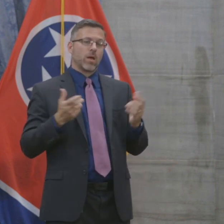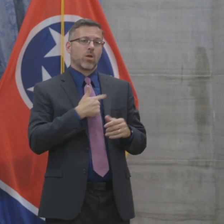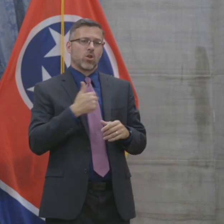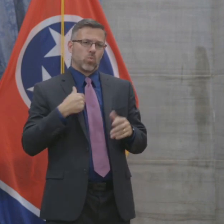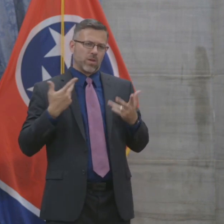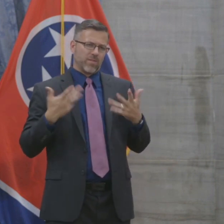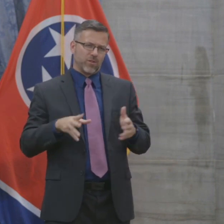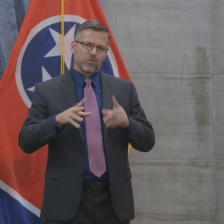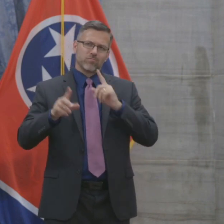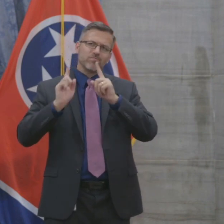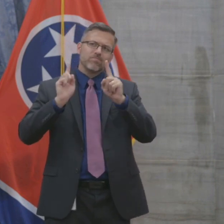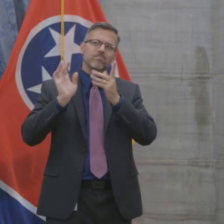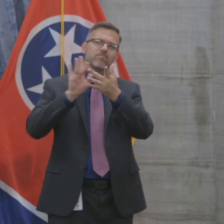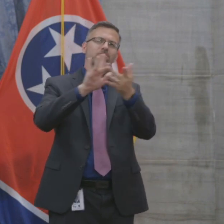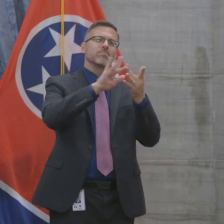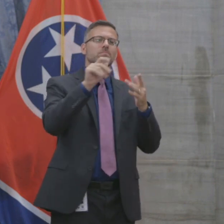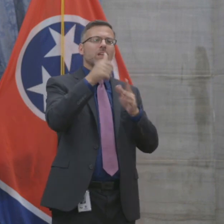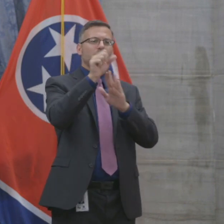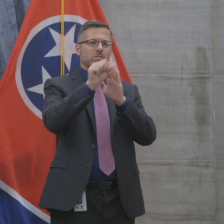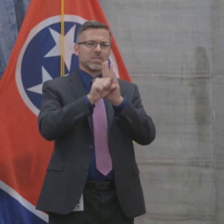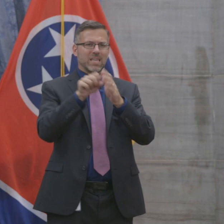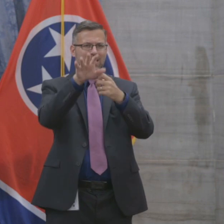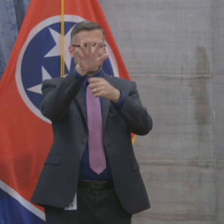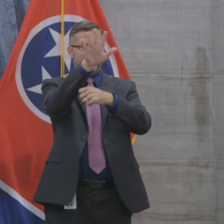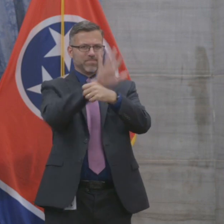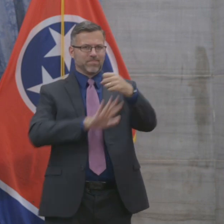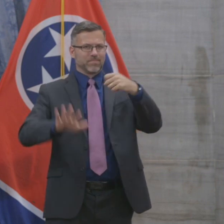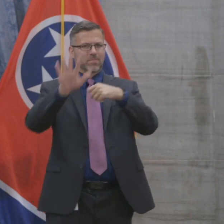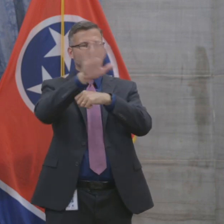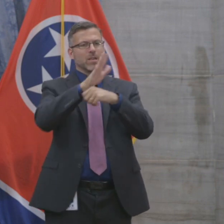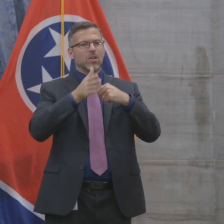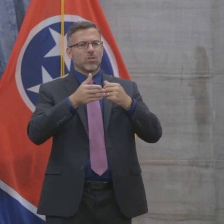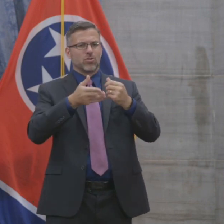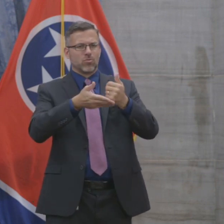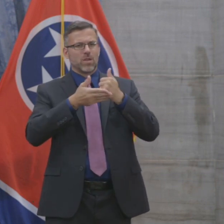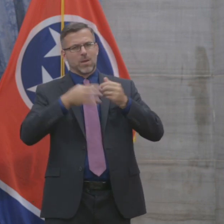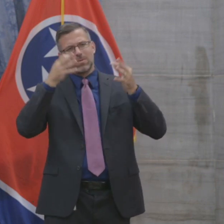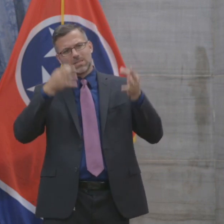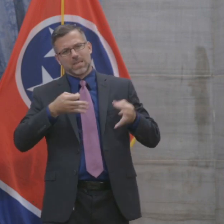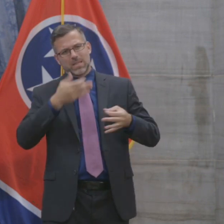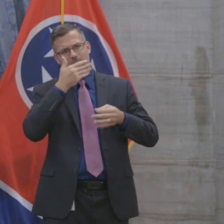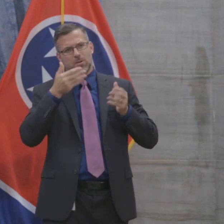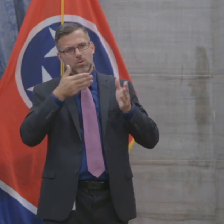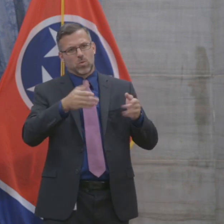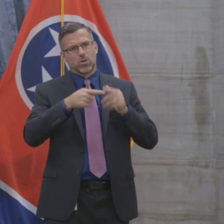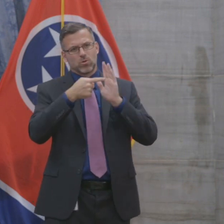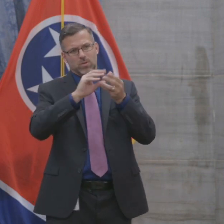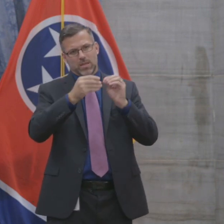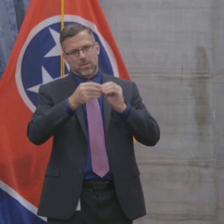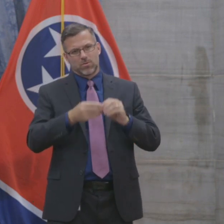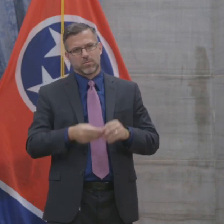Tennesseans know that that's what we have to keep doing. So I think that's the solution. REPORTER: And you talked last